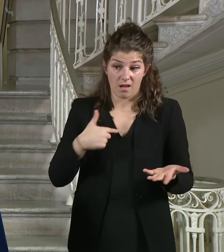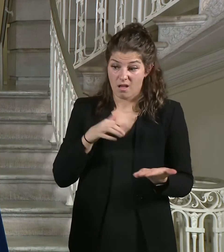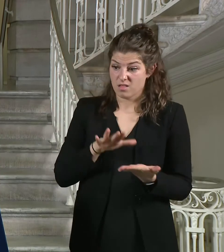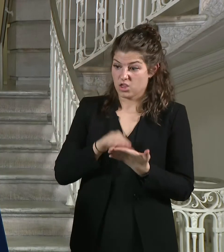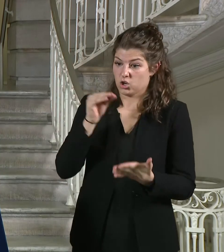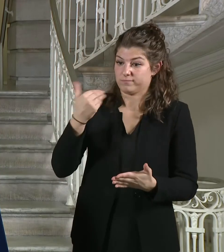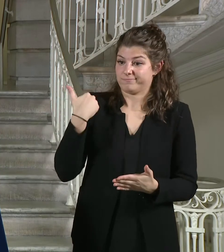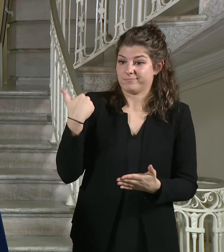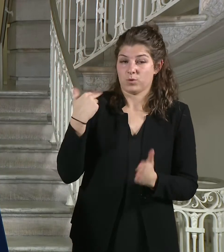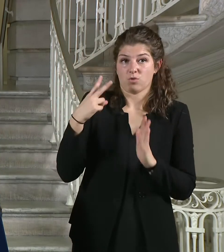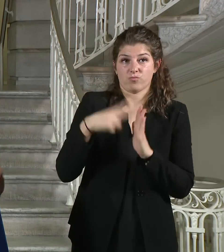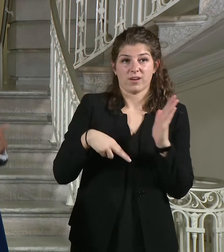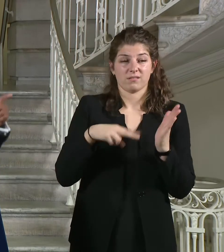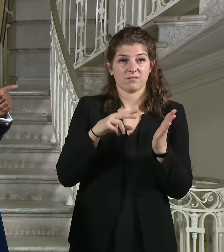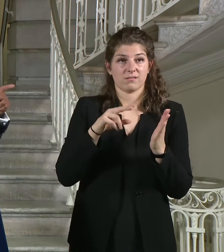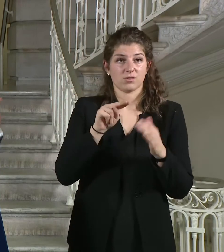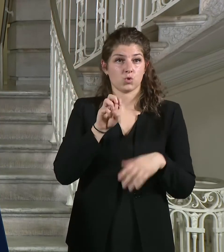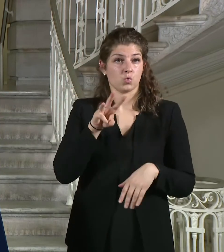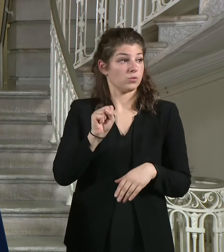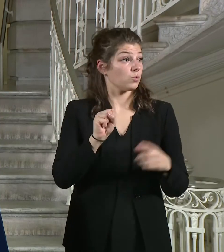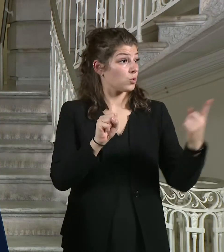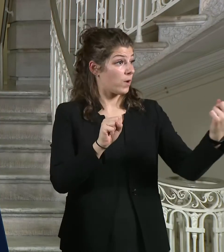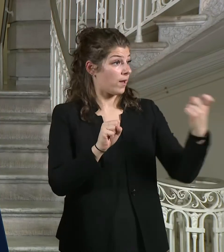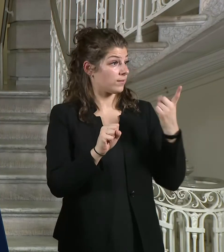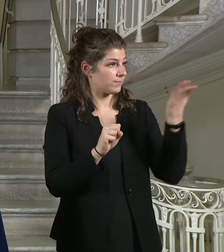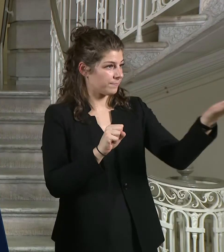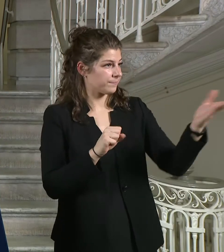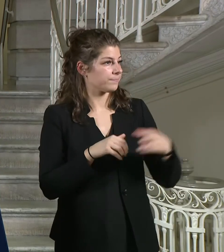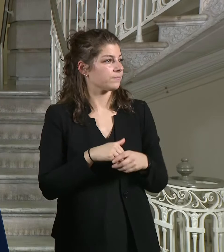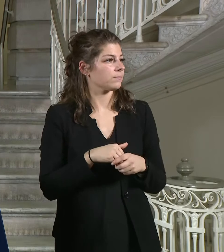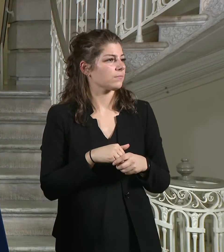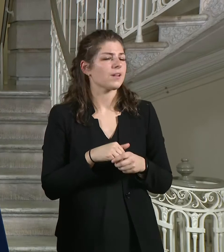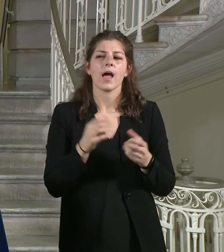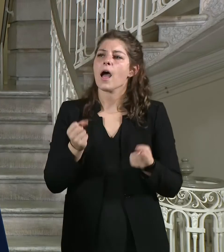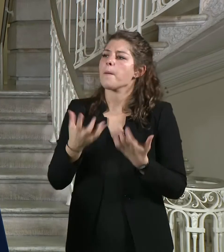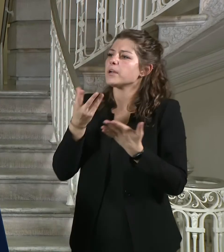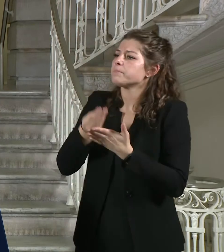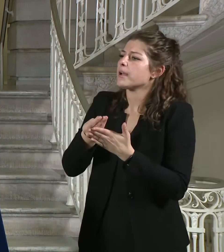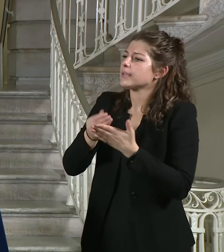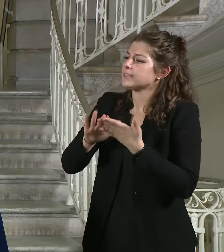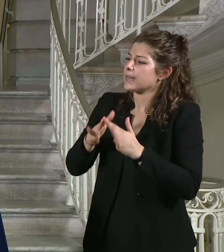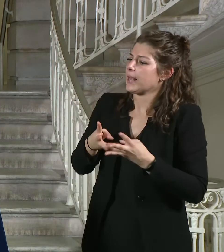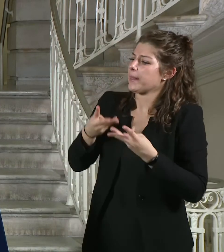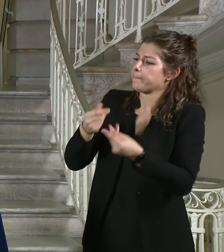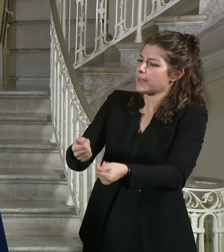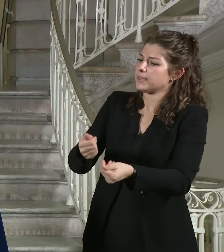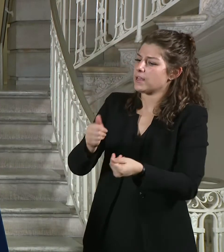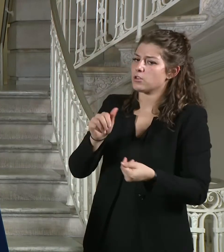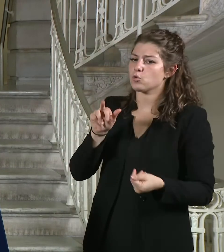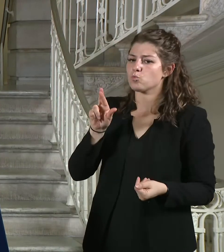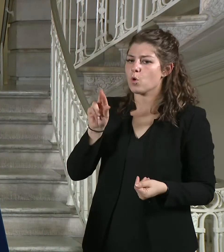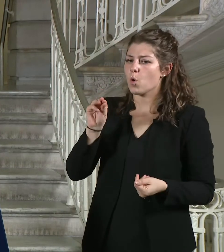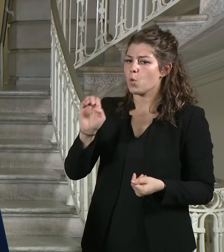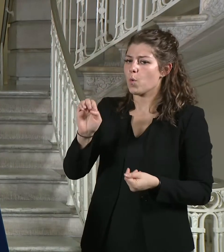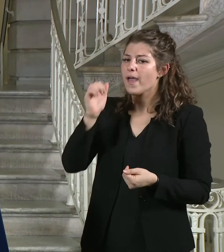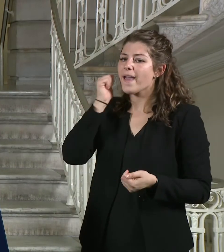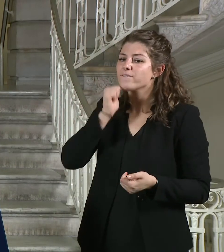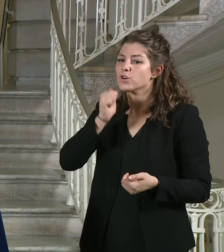WILL LOOK INTO IT AND DETERMINE WHAT HAPPENED THERE. I DON'T KNOW. I LEARNED ABOUT WHAT I READ